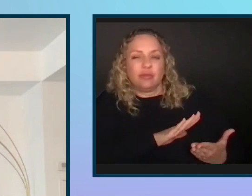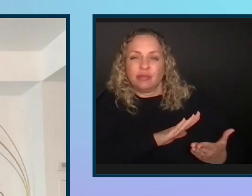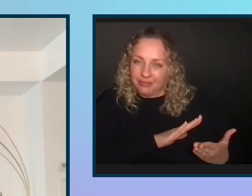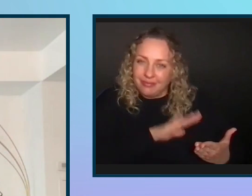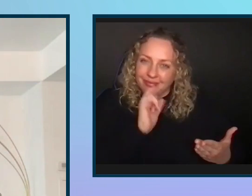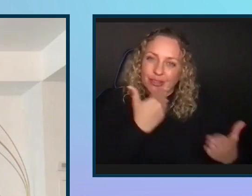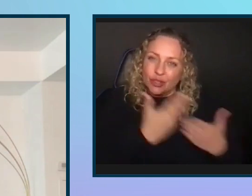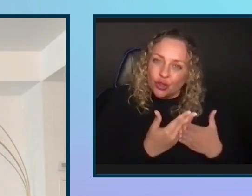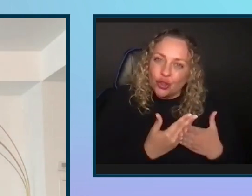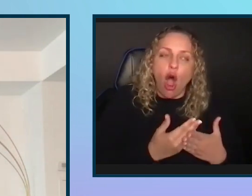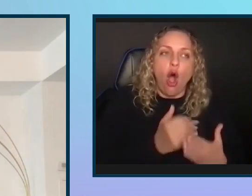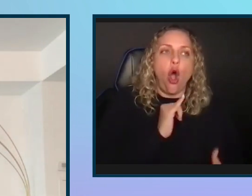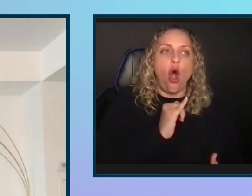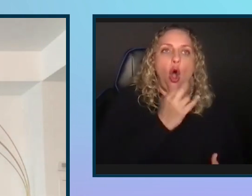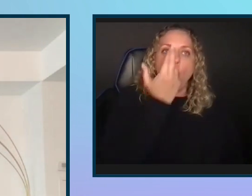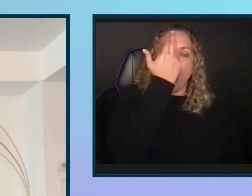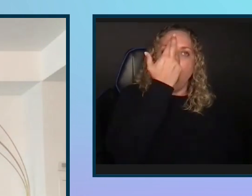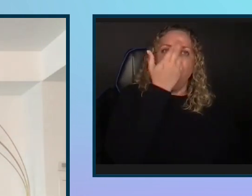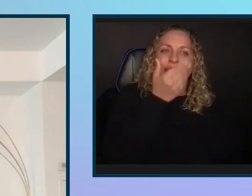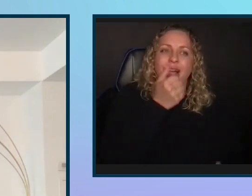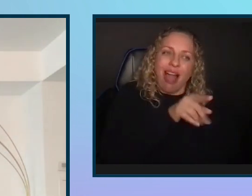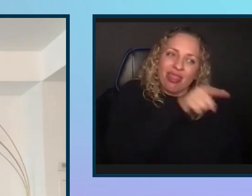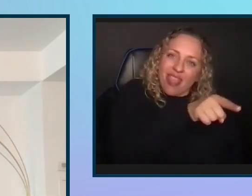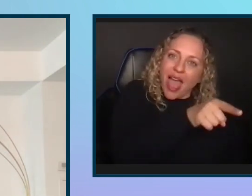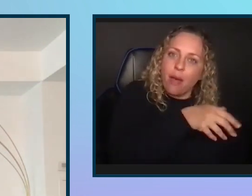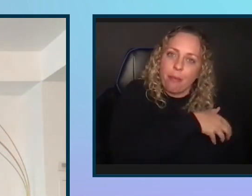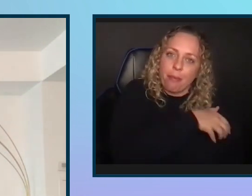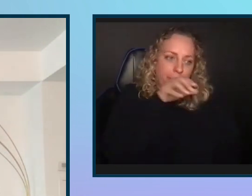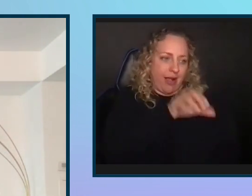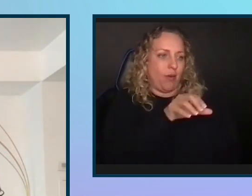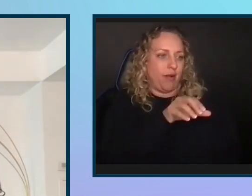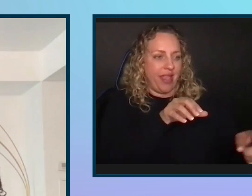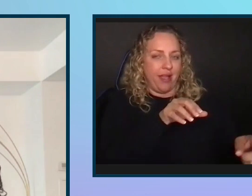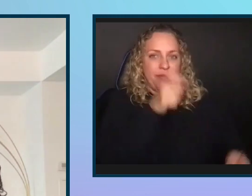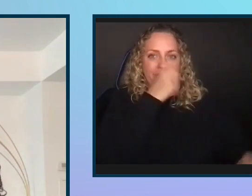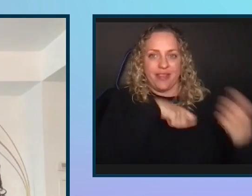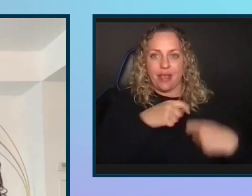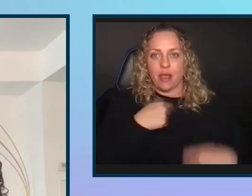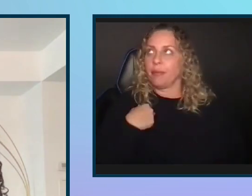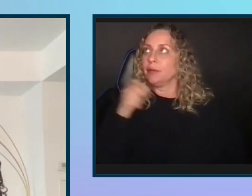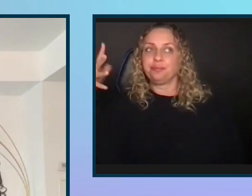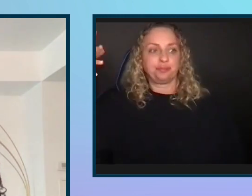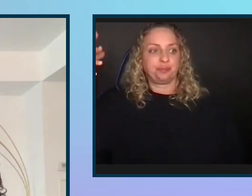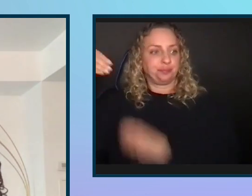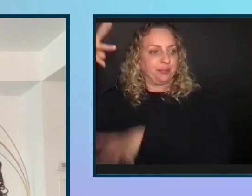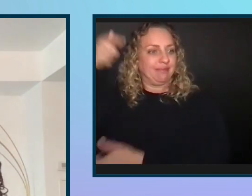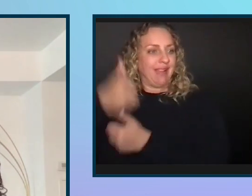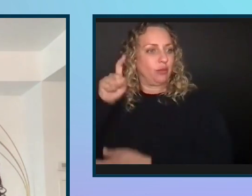like letting the person lead the conversation and respond, as opposed to like going in with a set of assumptions. Alright, so I'm gonna throw you,